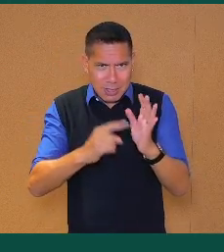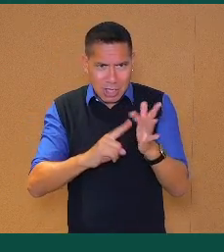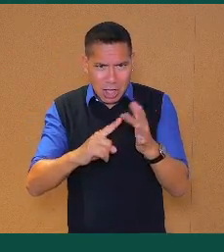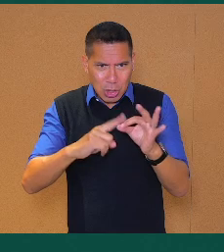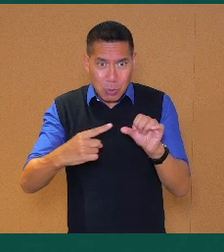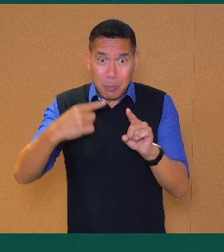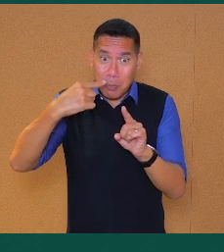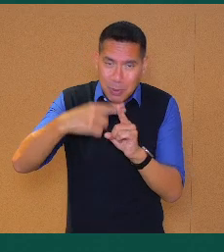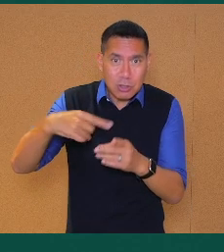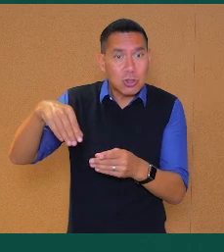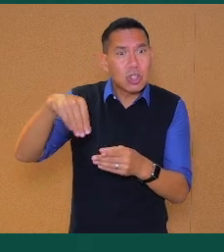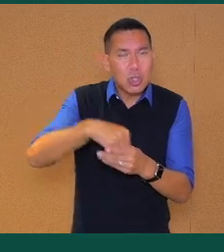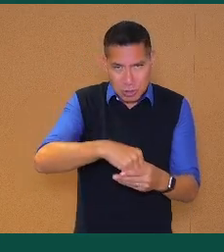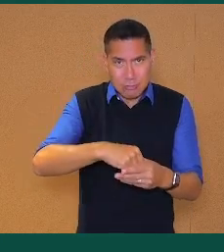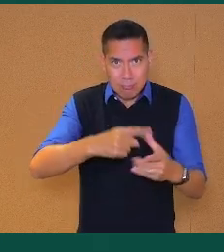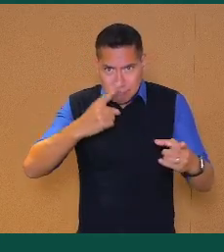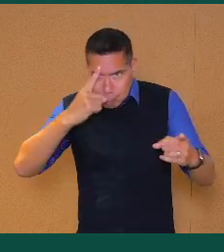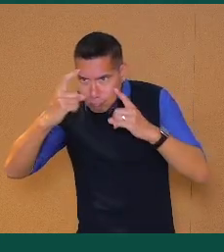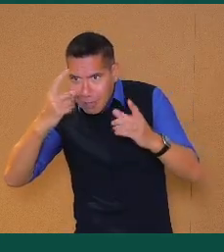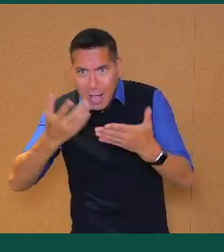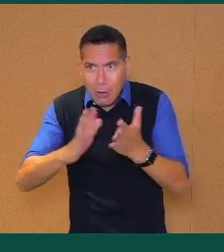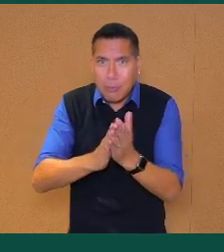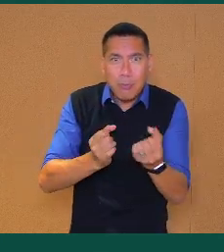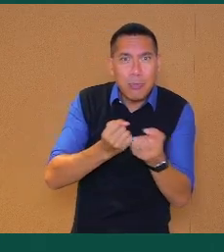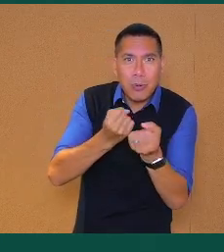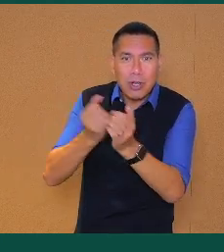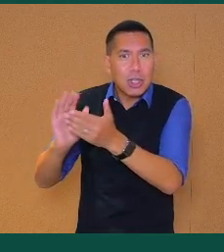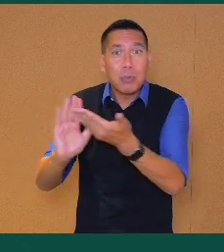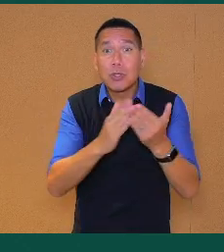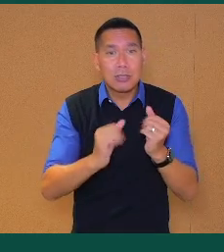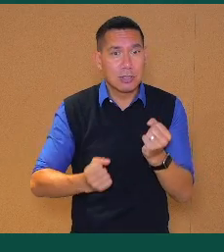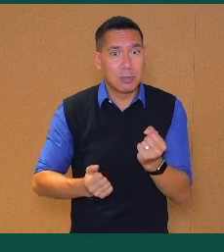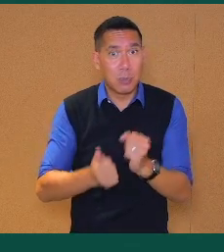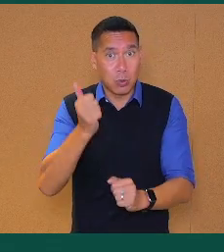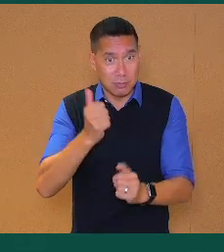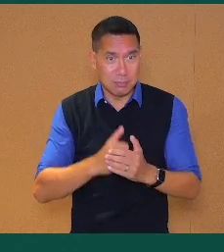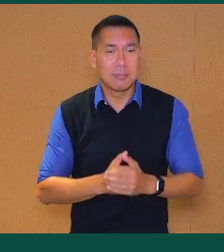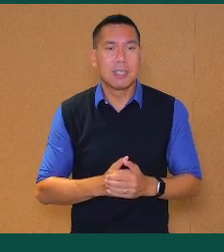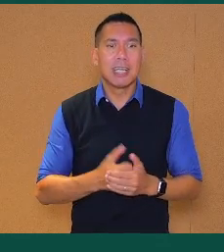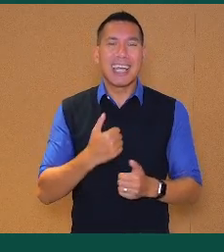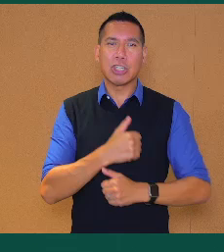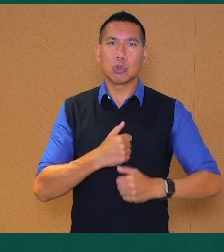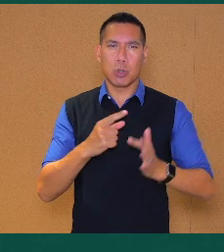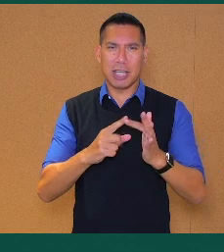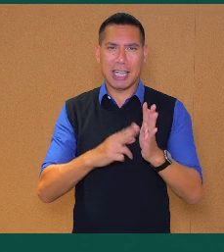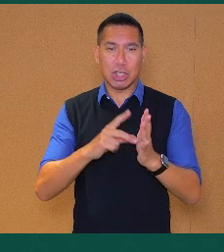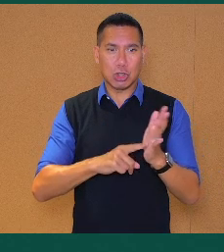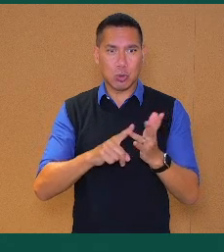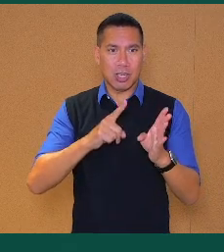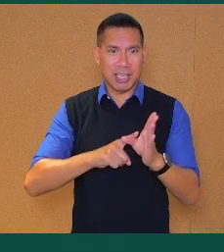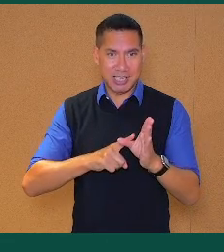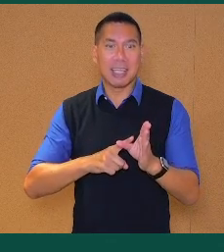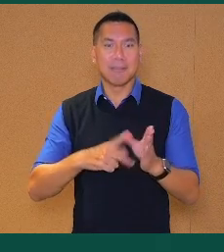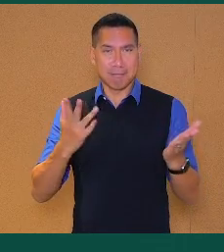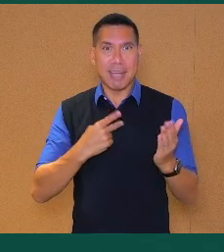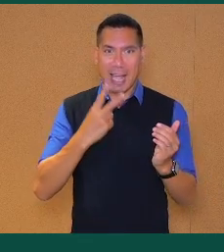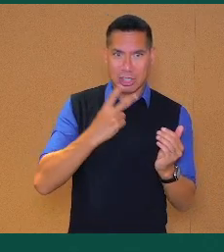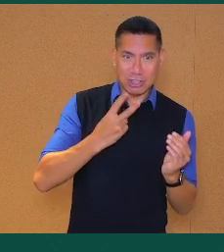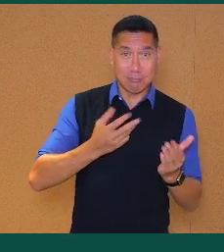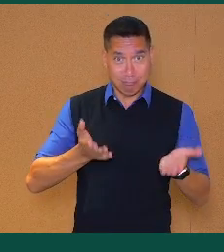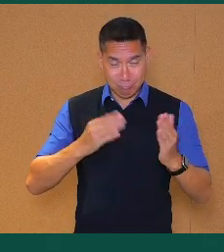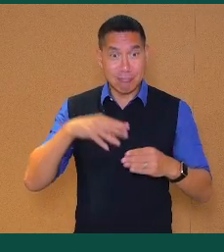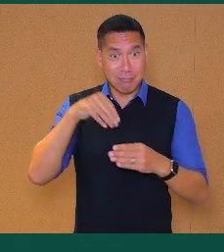ENJOY active ageing in the community.